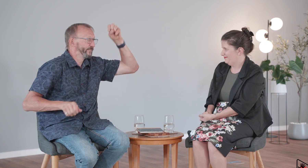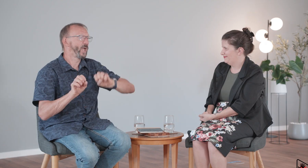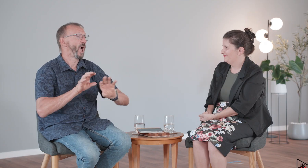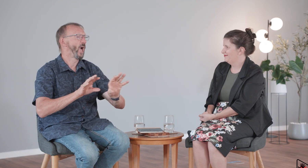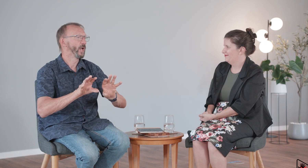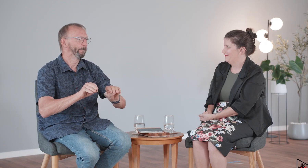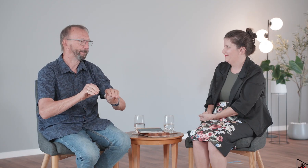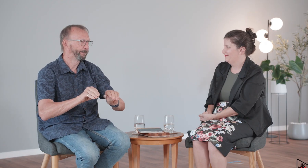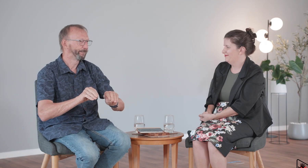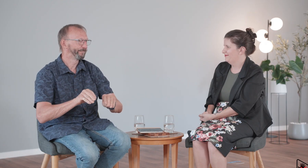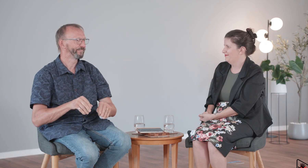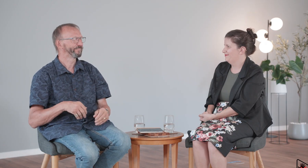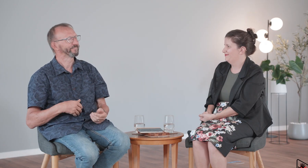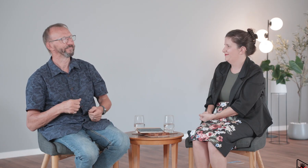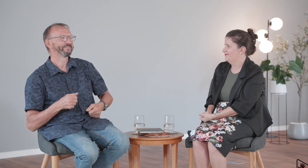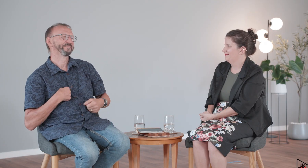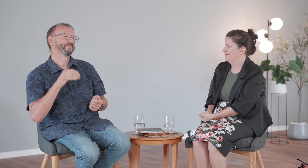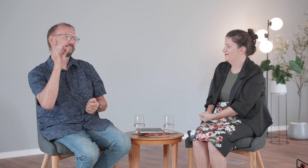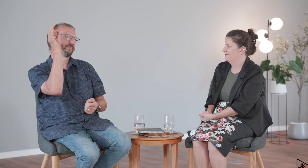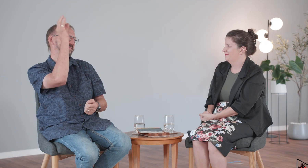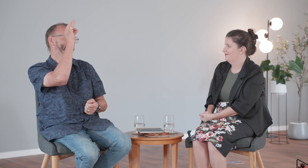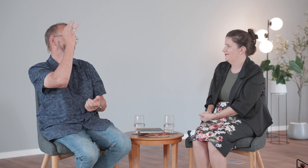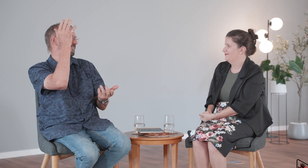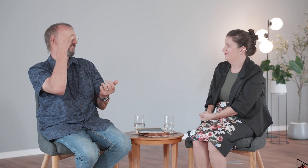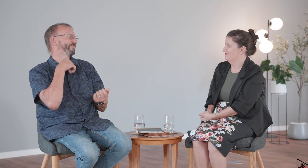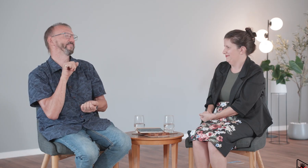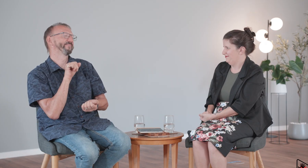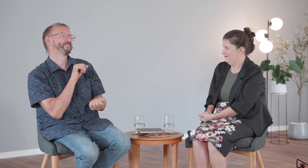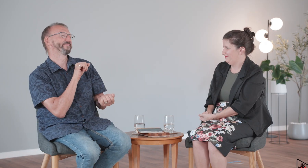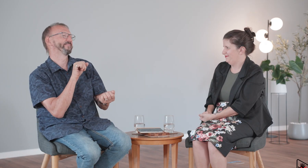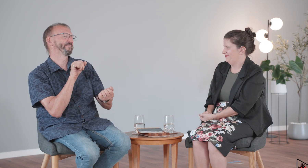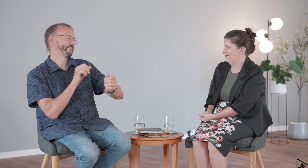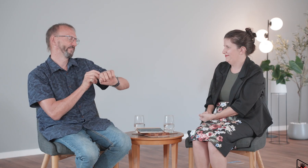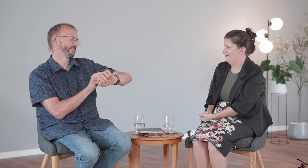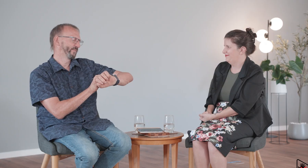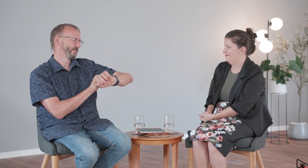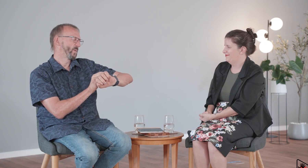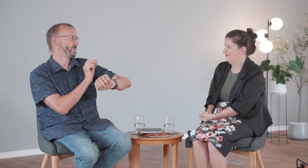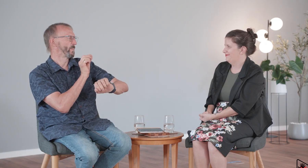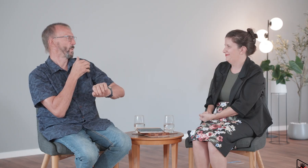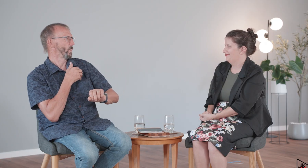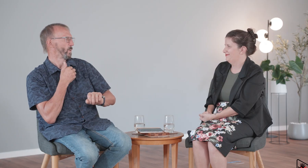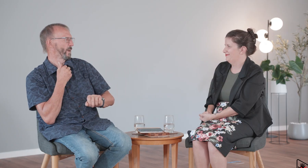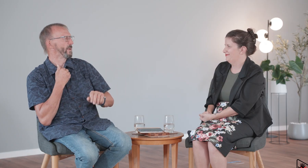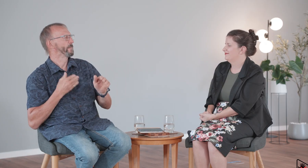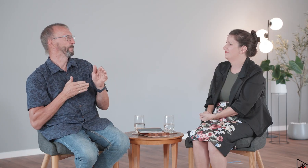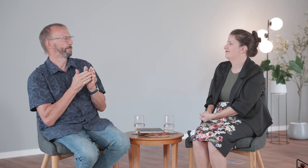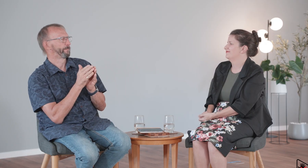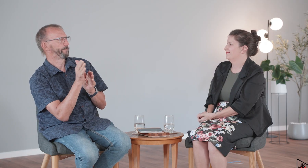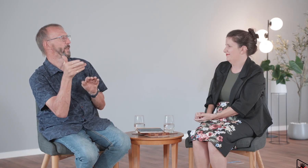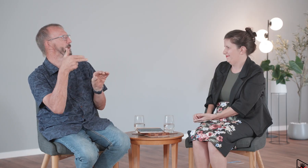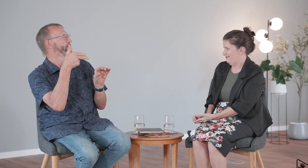the door, the horn stopped. I still had no idea what had happened. And then I realized I had a